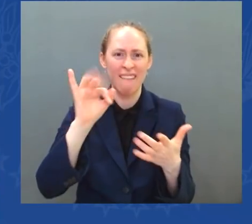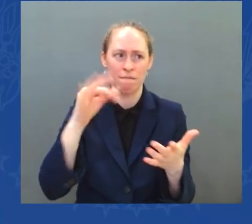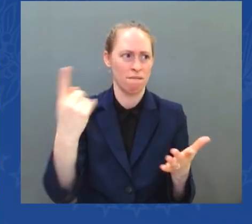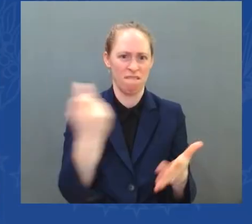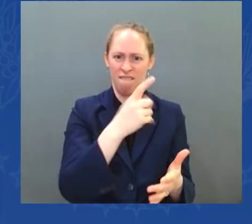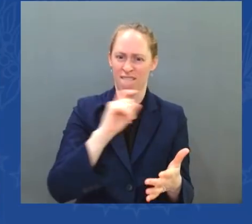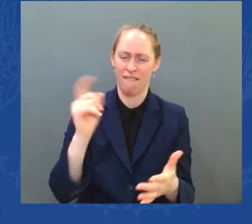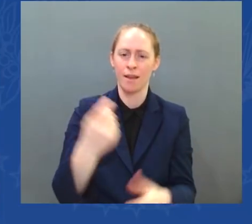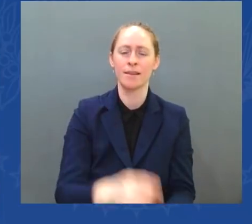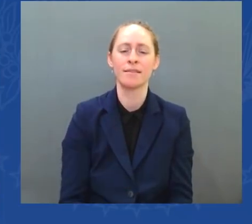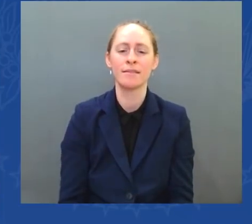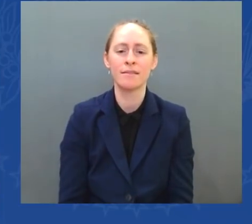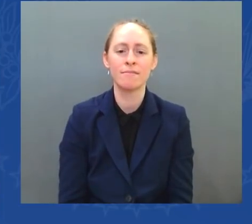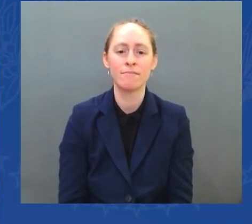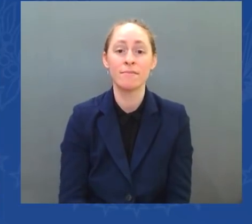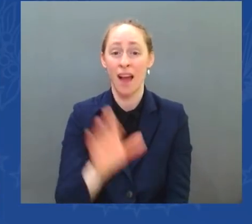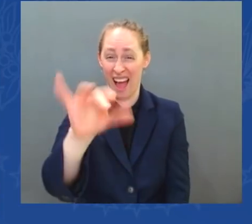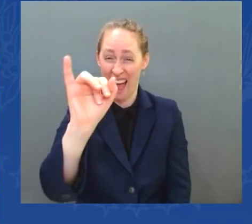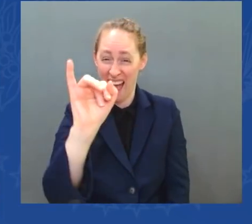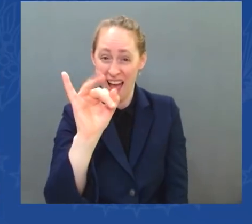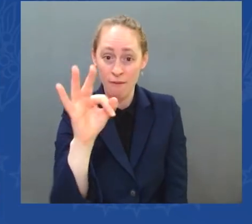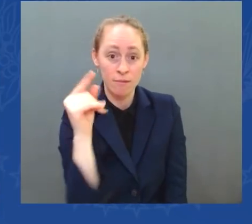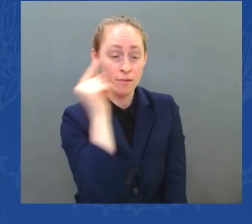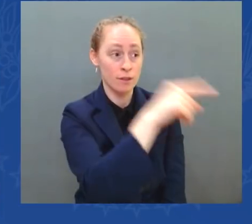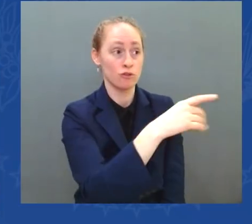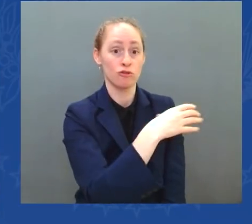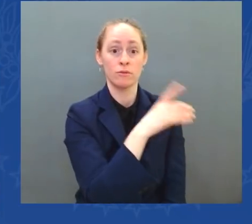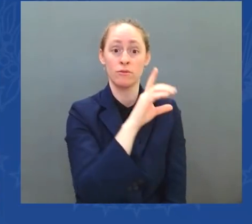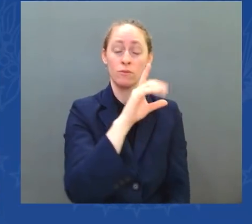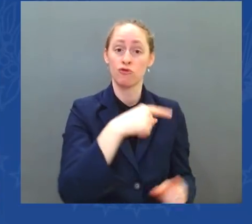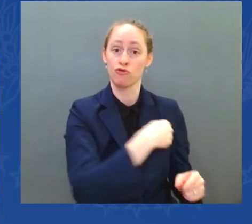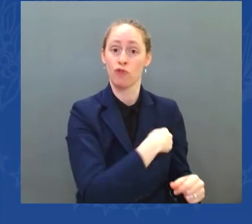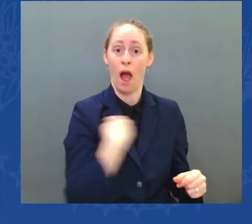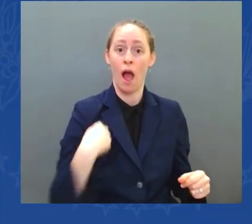it's so modern, so different.